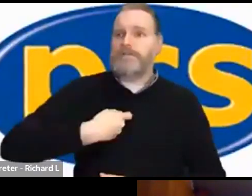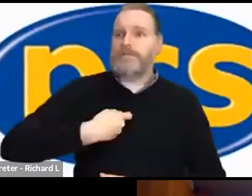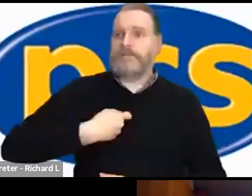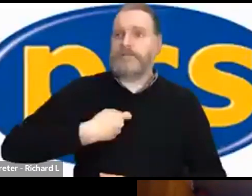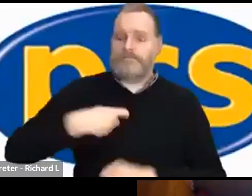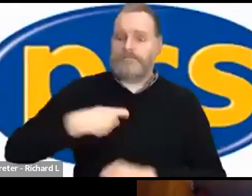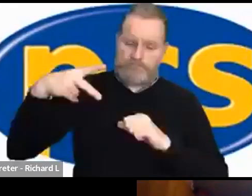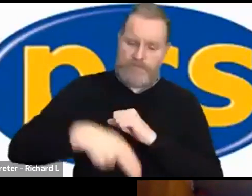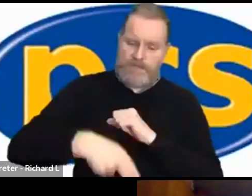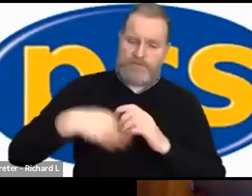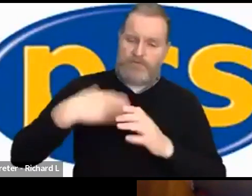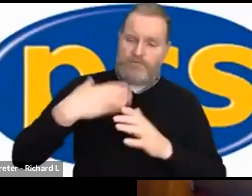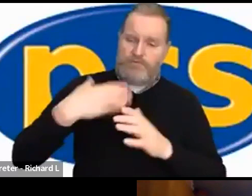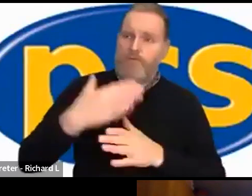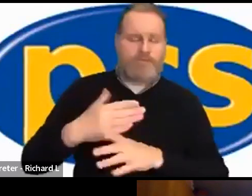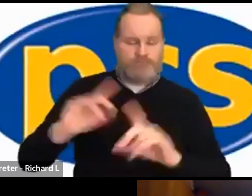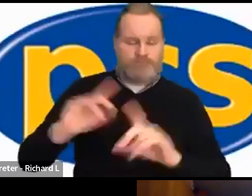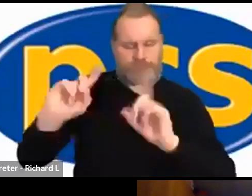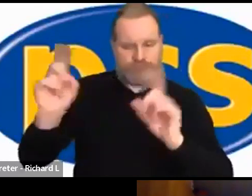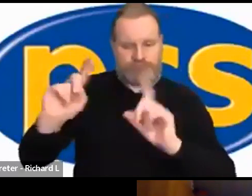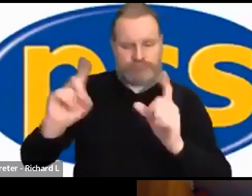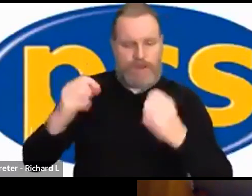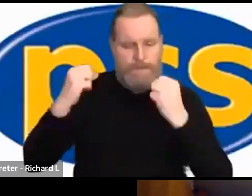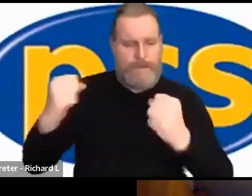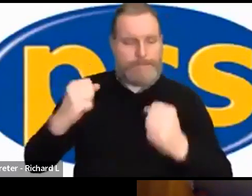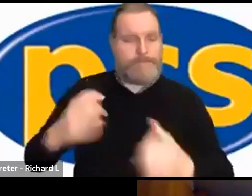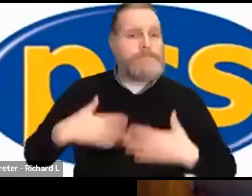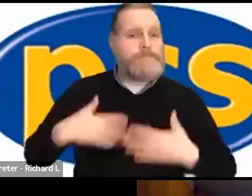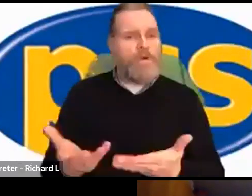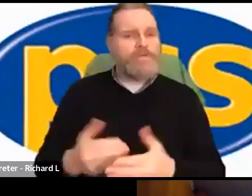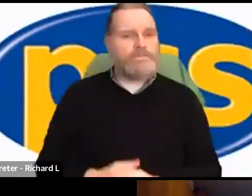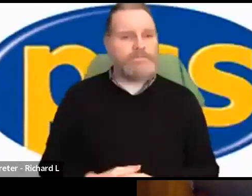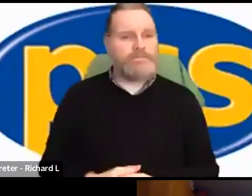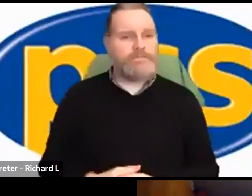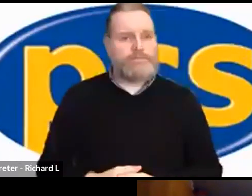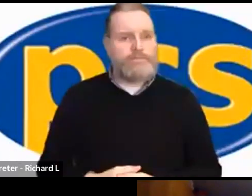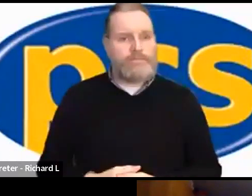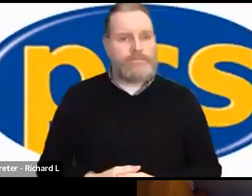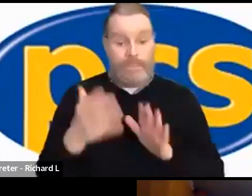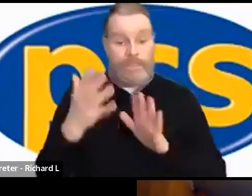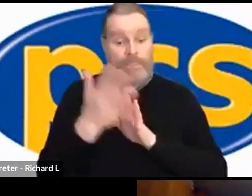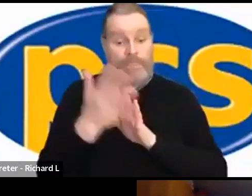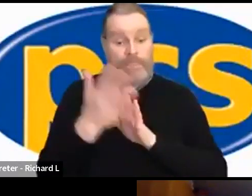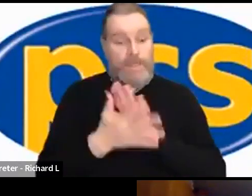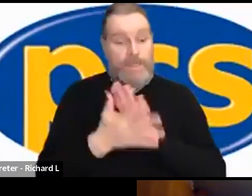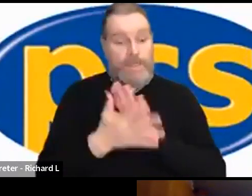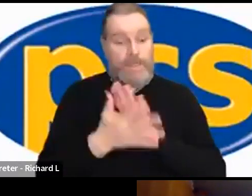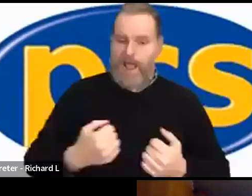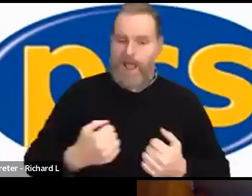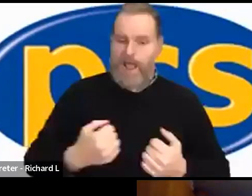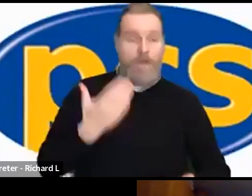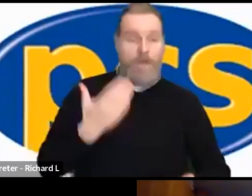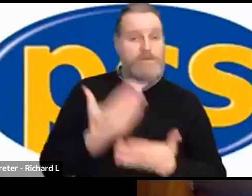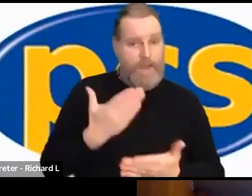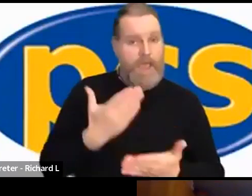redundant . When the when the Government seeks to cut civil service jobs as it is indicated, is going to ated, he's going to do all of those demands are not just recent those demands are not just